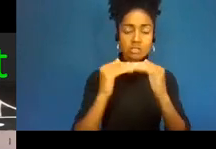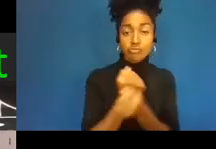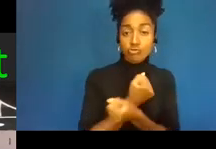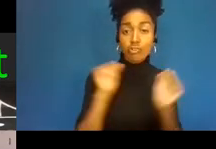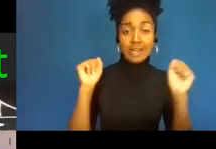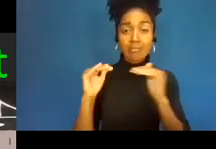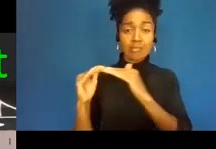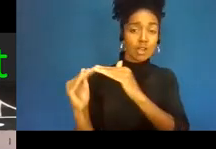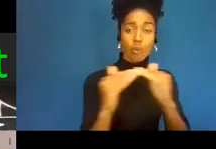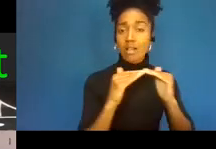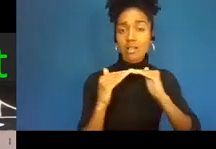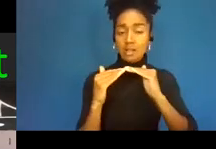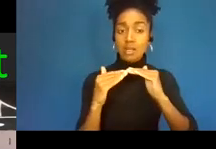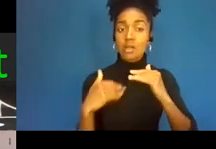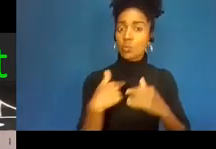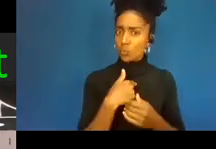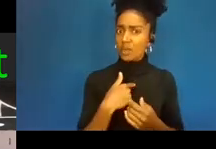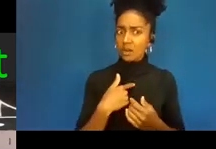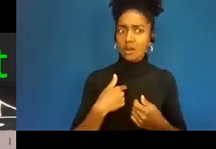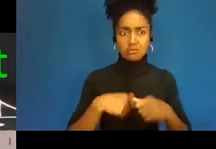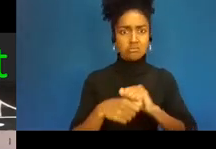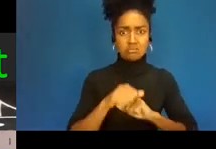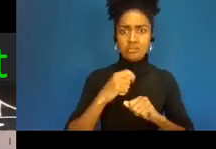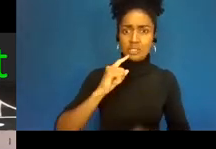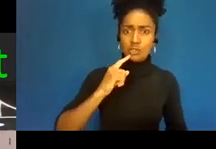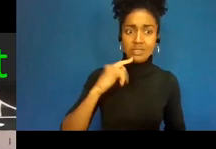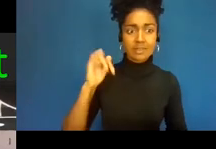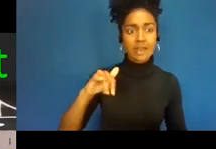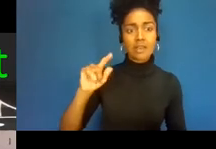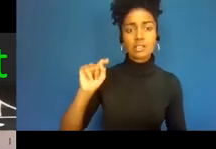And we're taking seriously the tripartite oppression that Black women